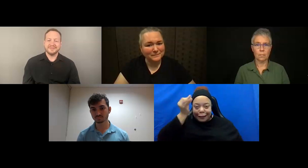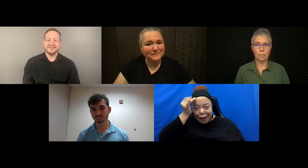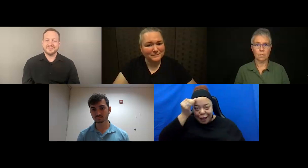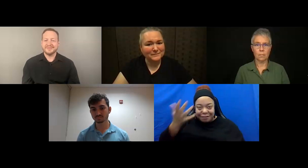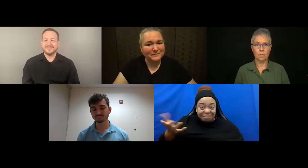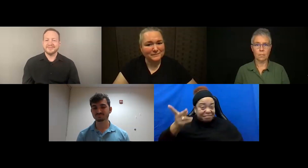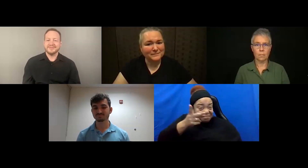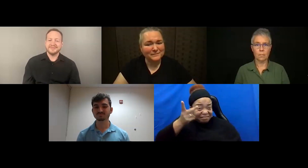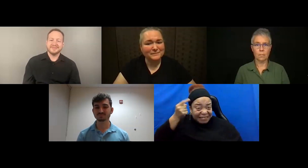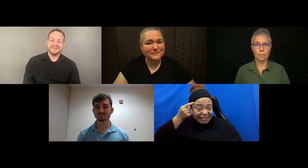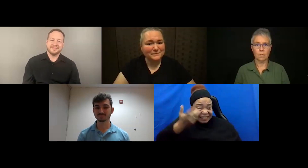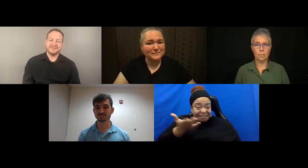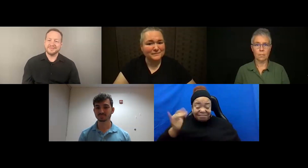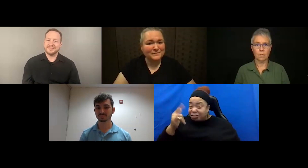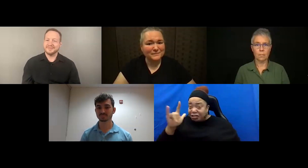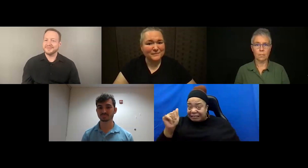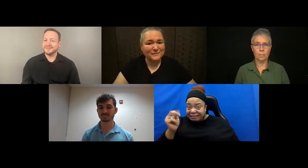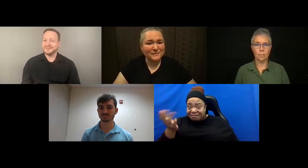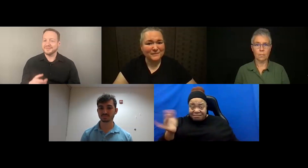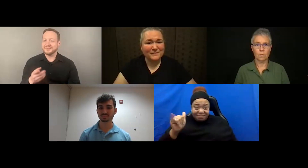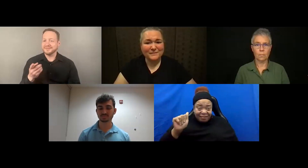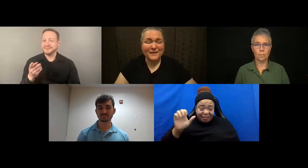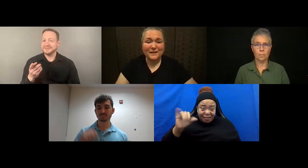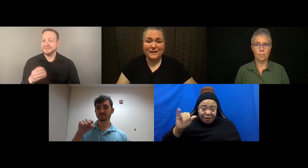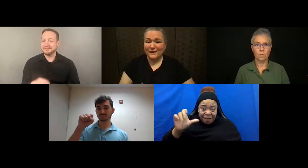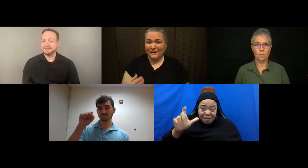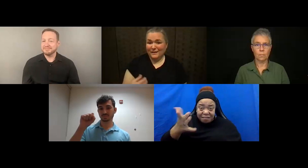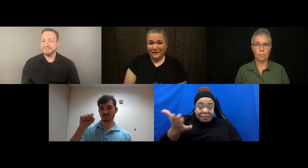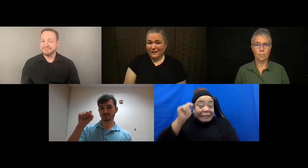There's a lot of food for thought. What do you two think?